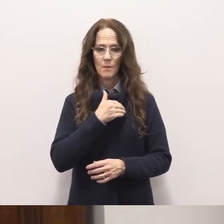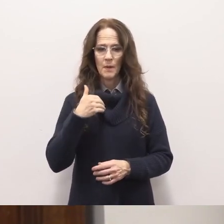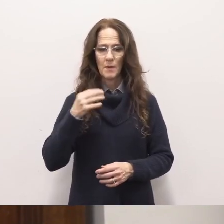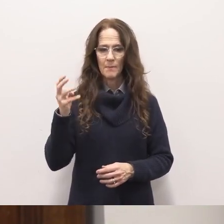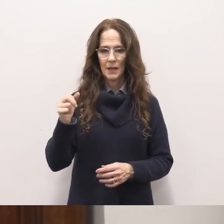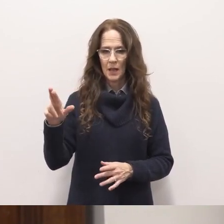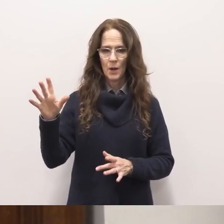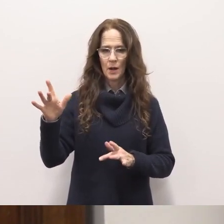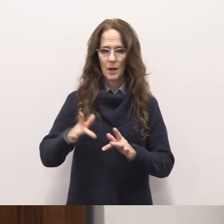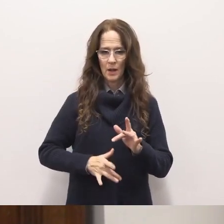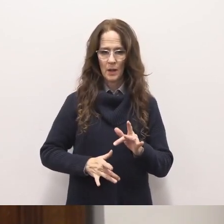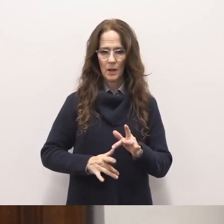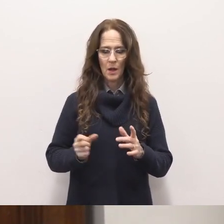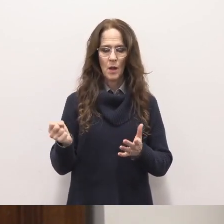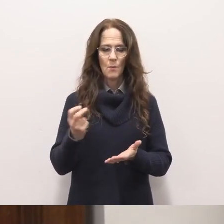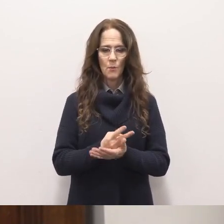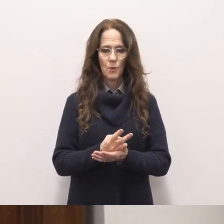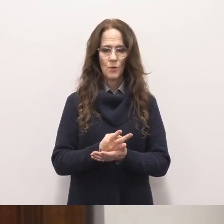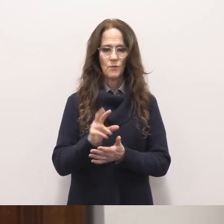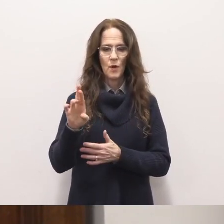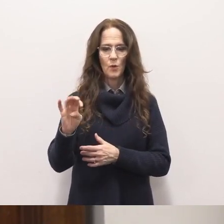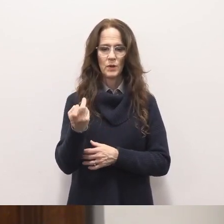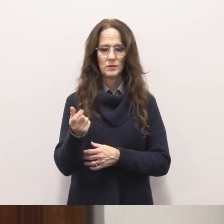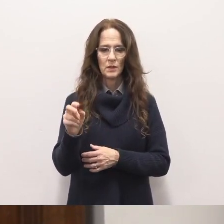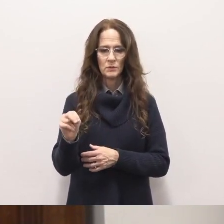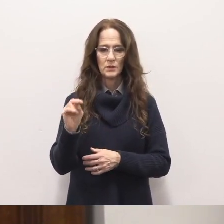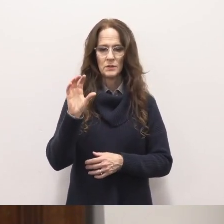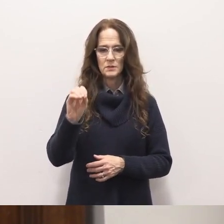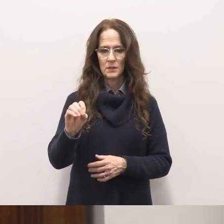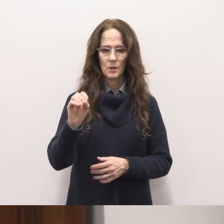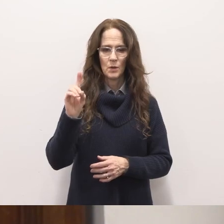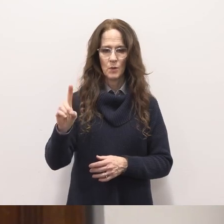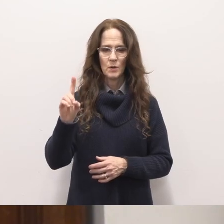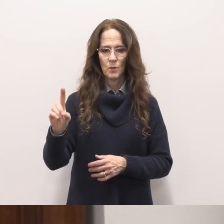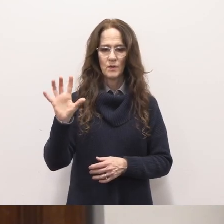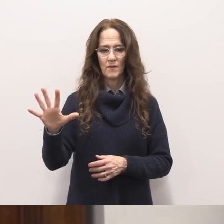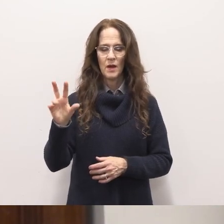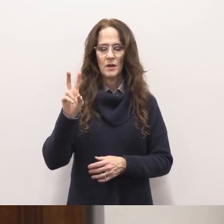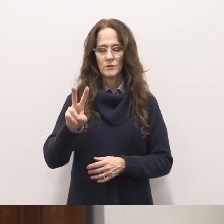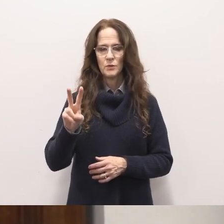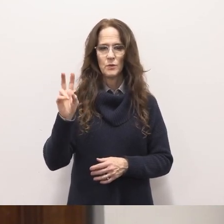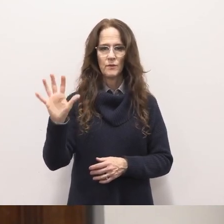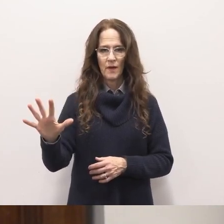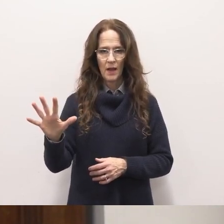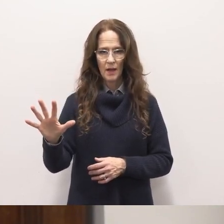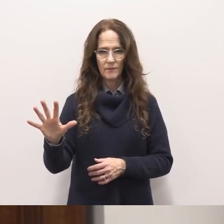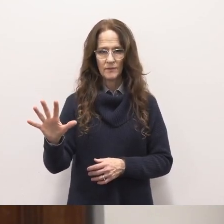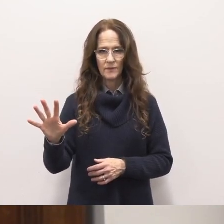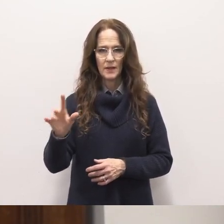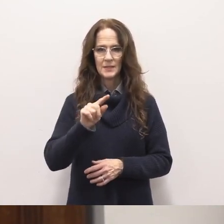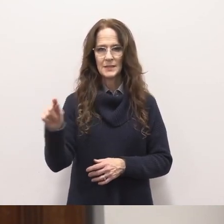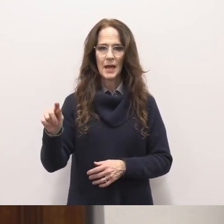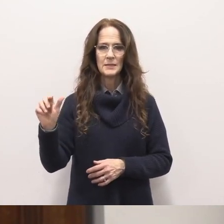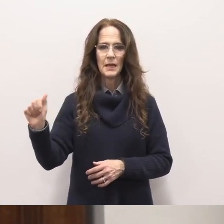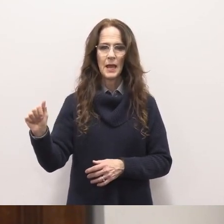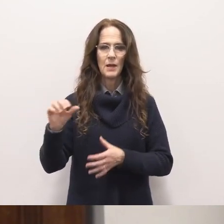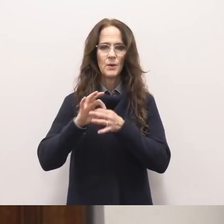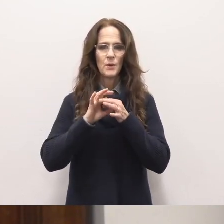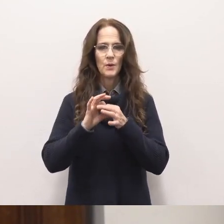to approve resolution number 011525-A regarding the termination